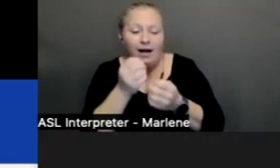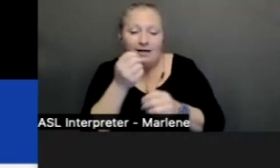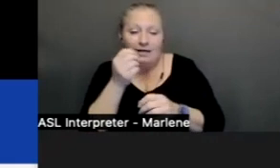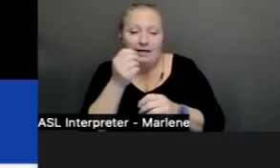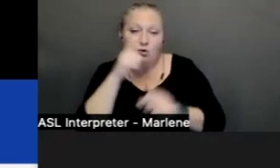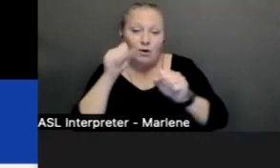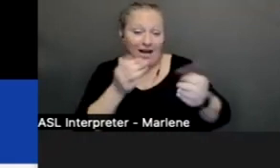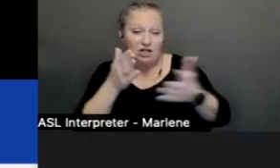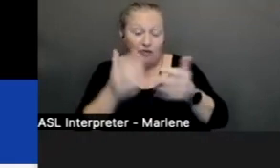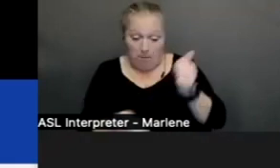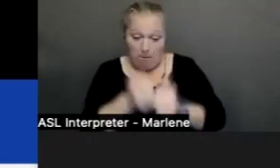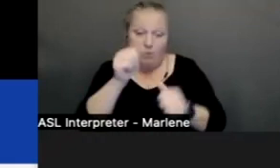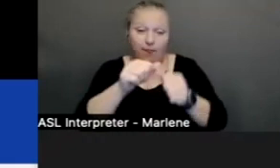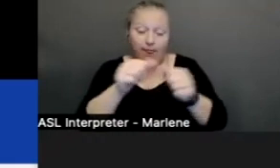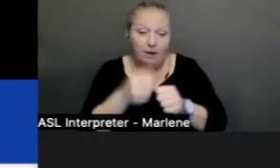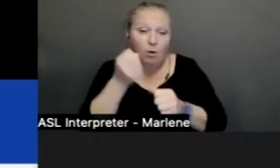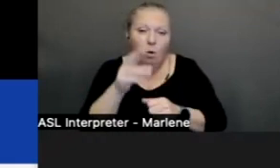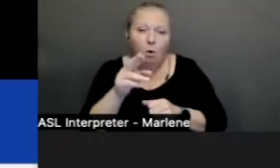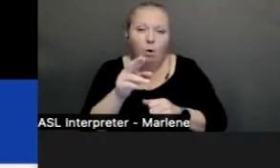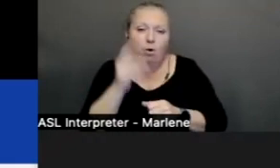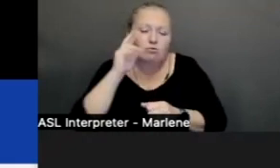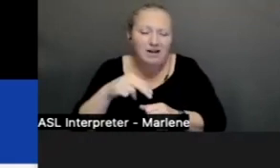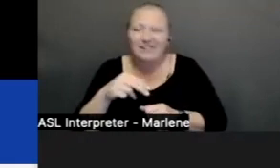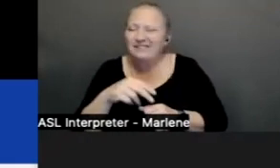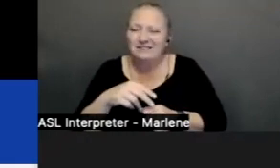serve most of the area or you finding like OK we really need and and I'm asking this because